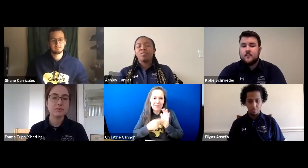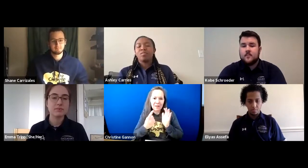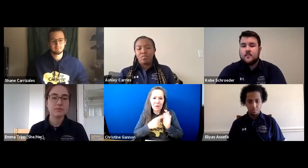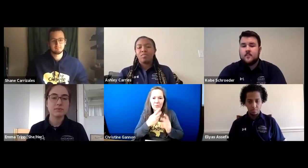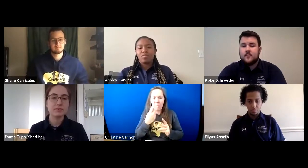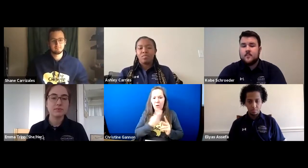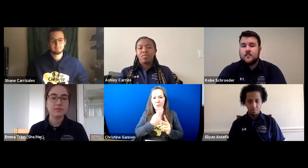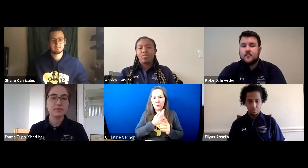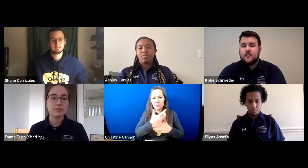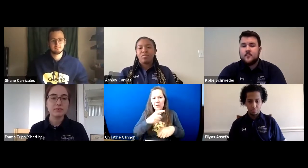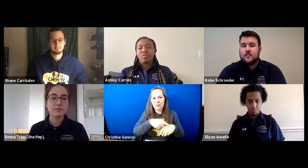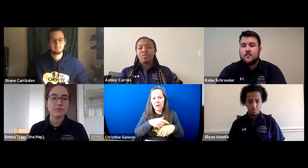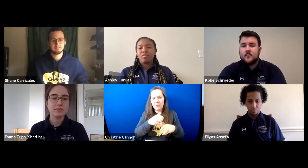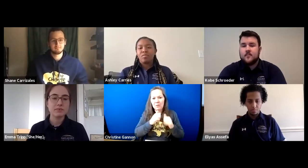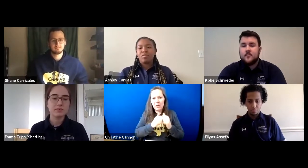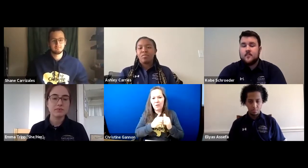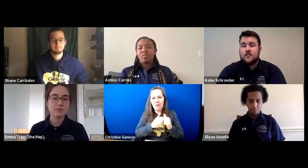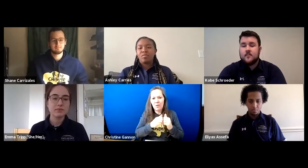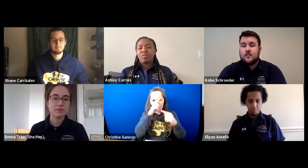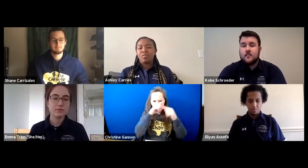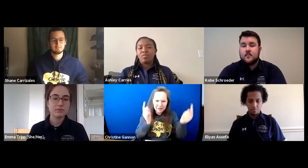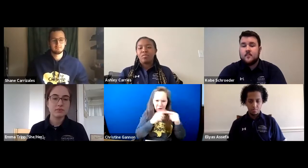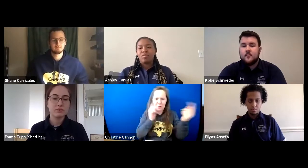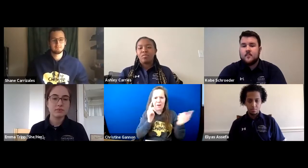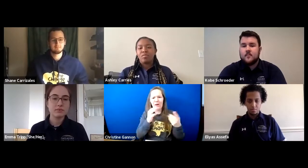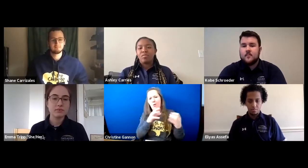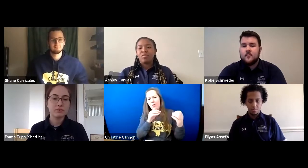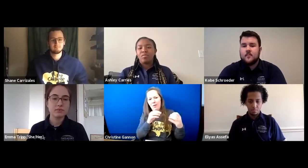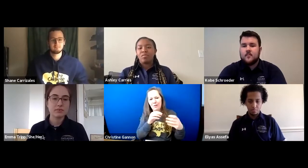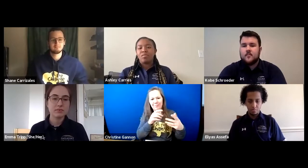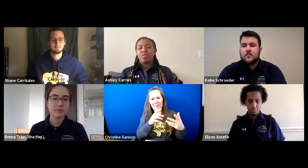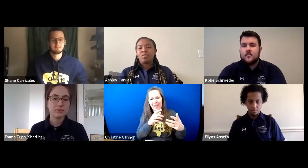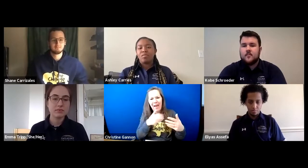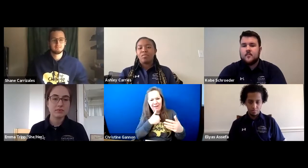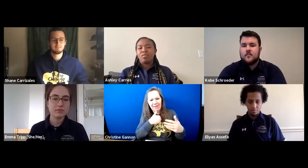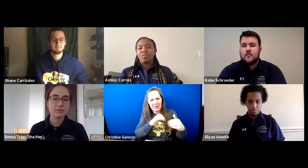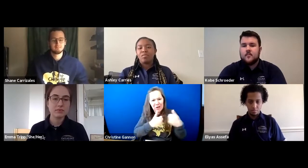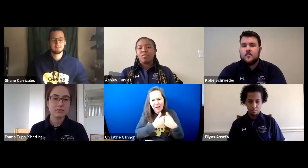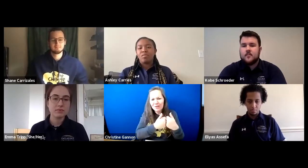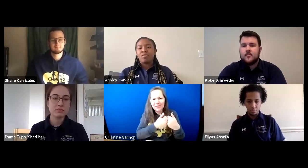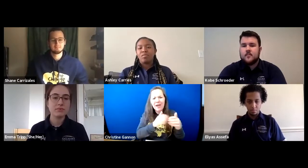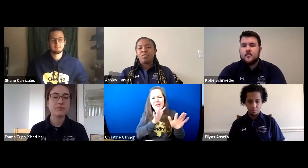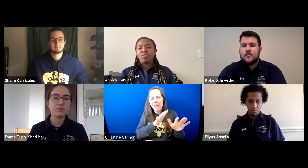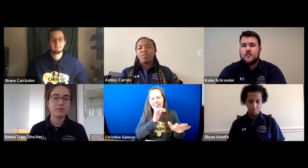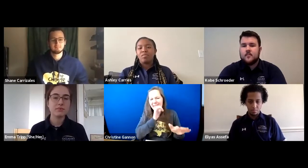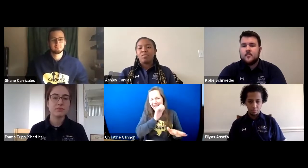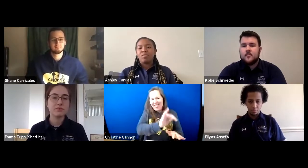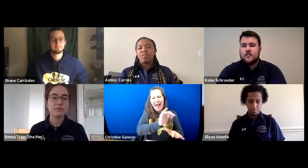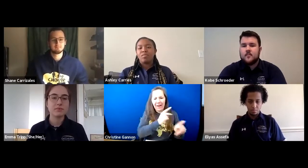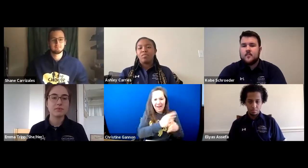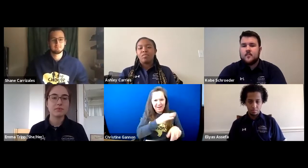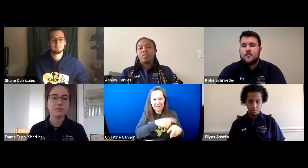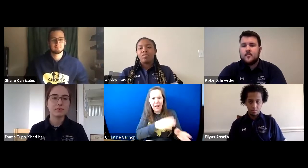I think sometimes couples spend time together disagreeing and having challenges.